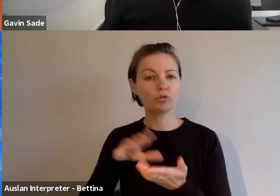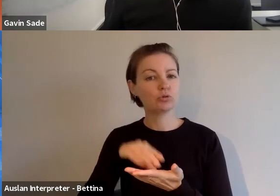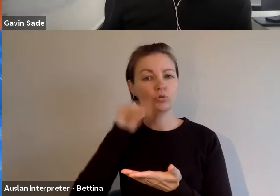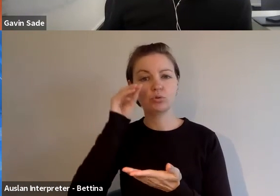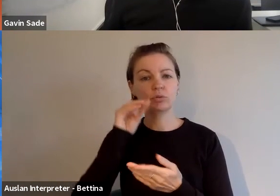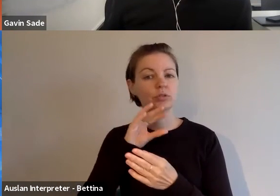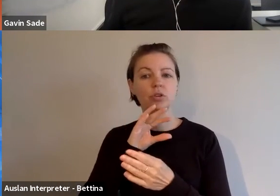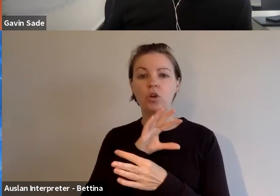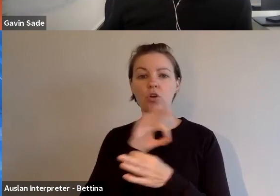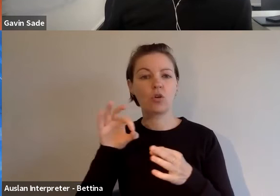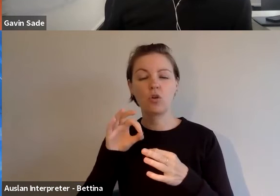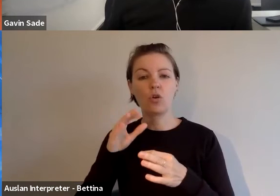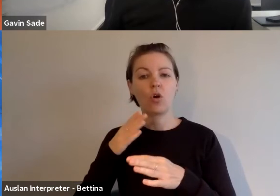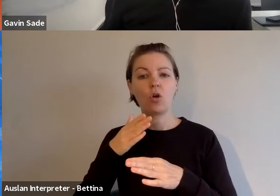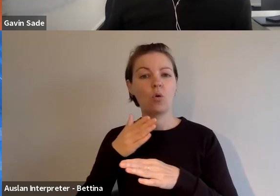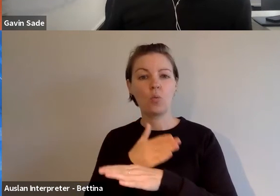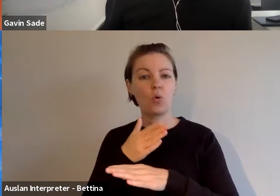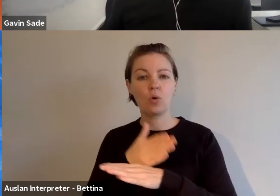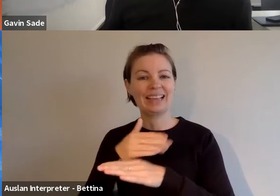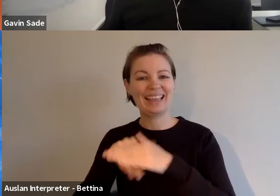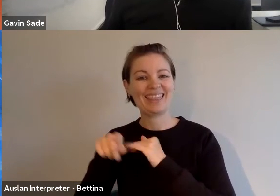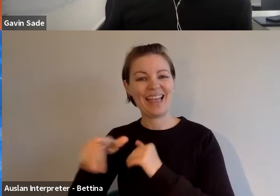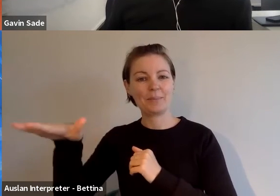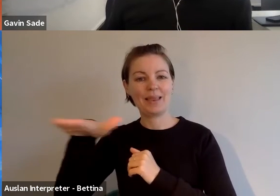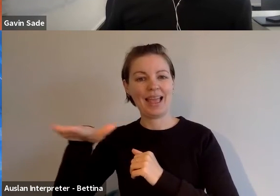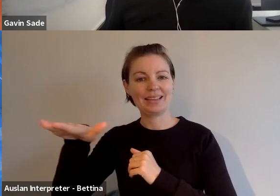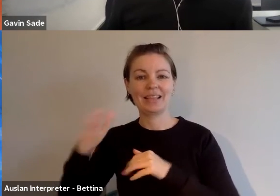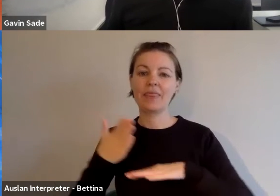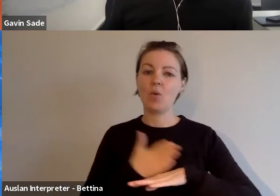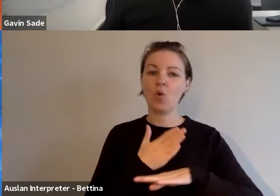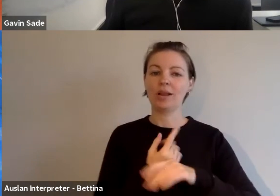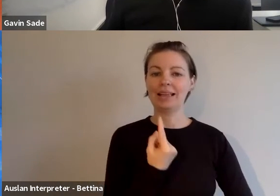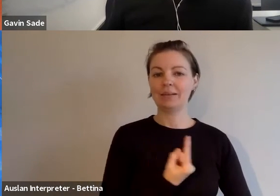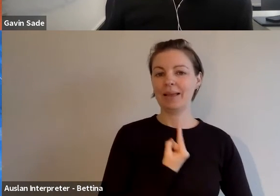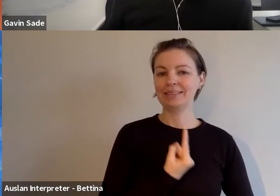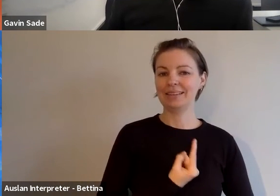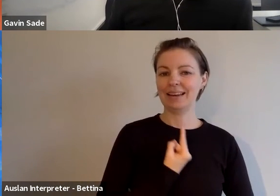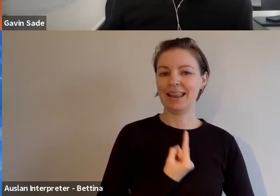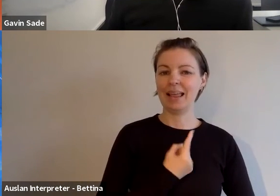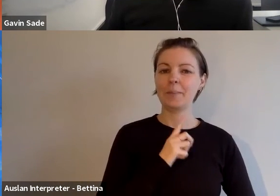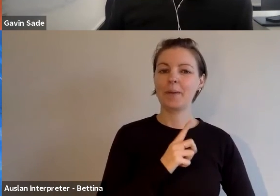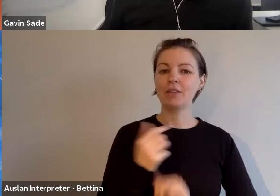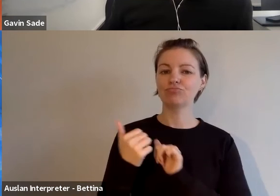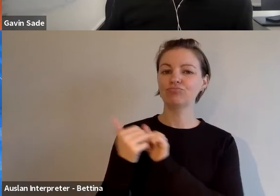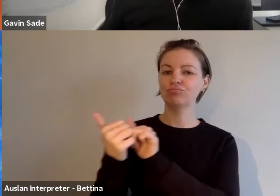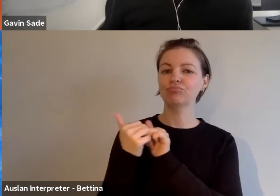working in a work placement as such.